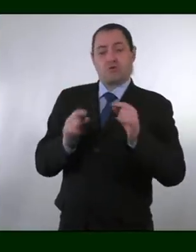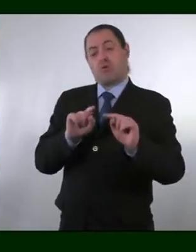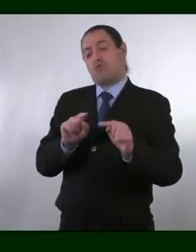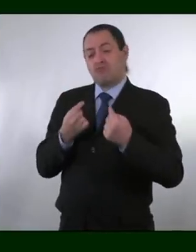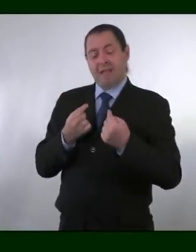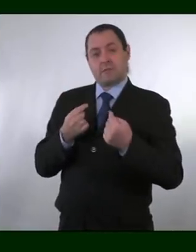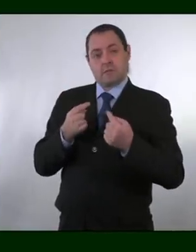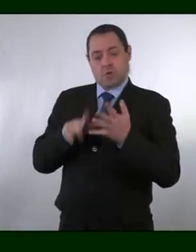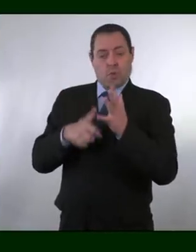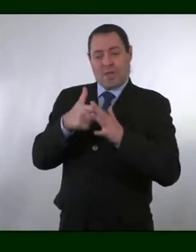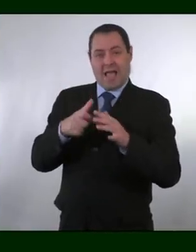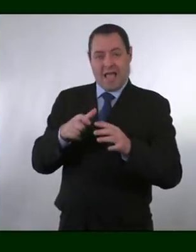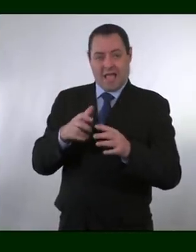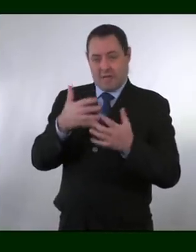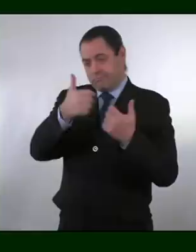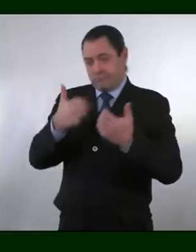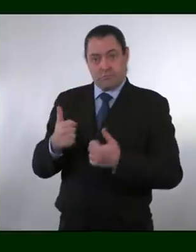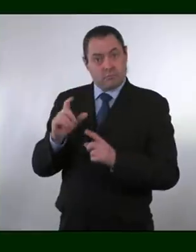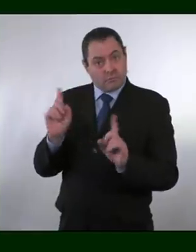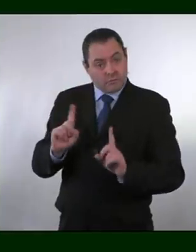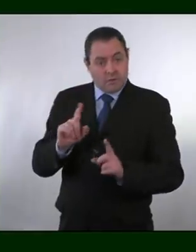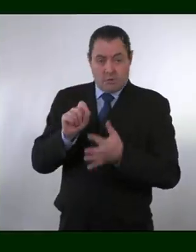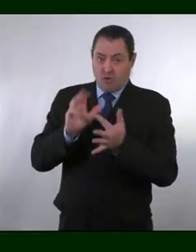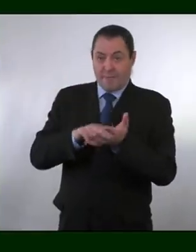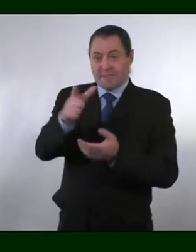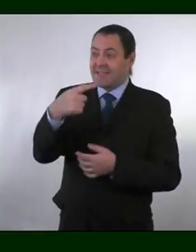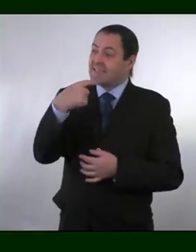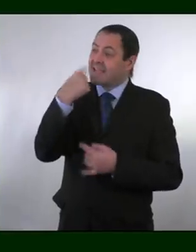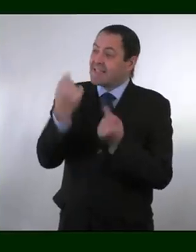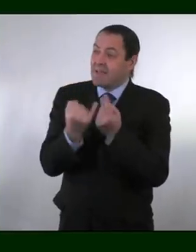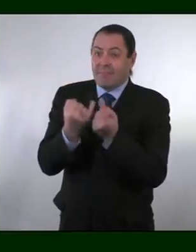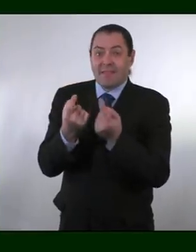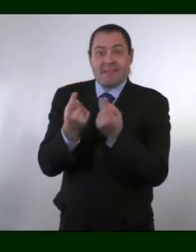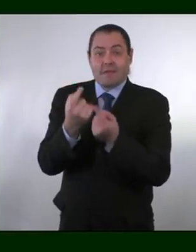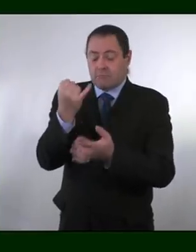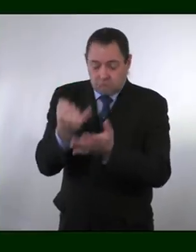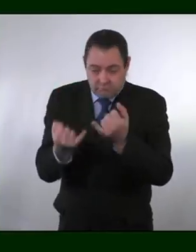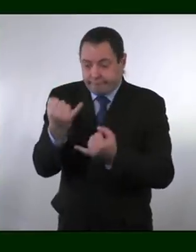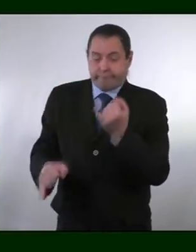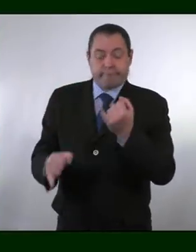every time he opens his mouth almost. When the Prime Minister said he wanted to take back